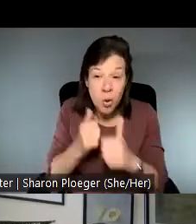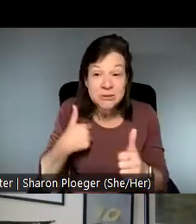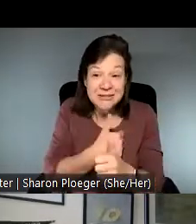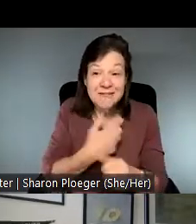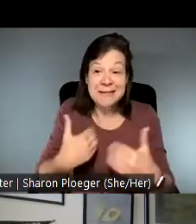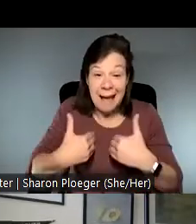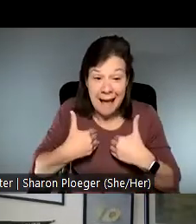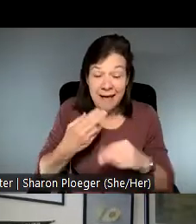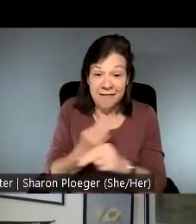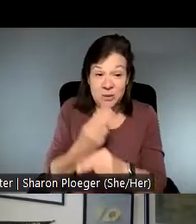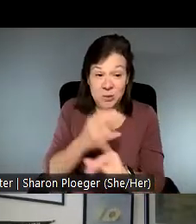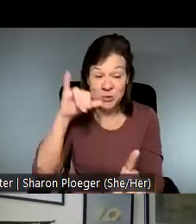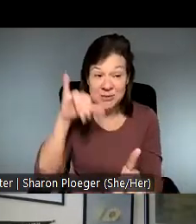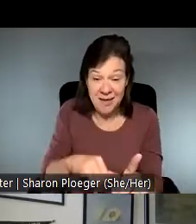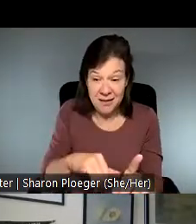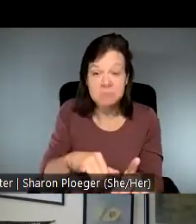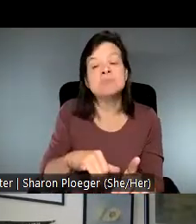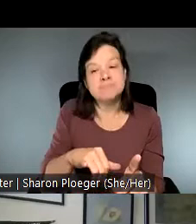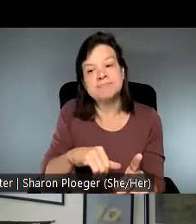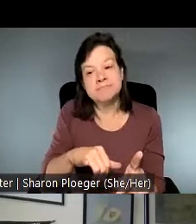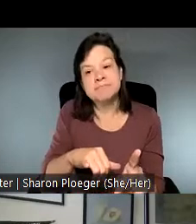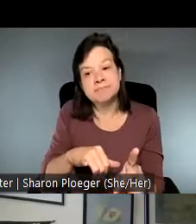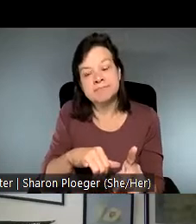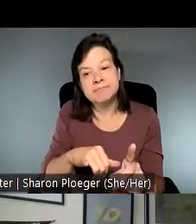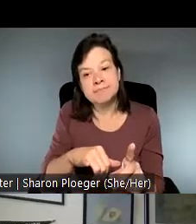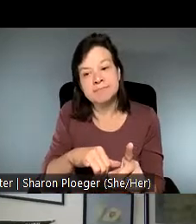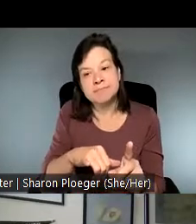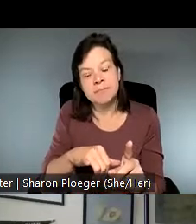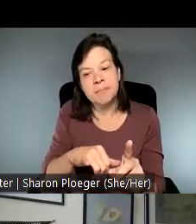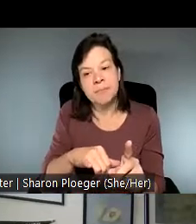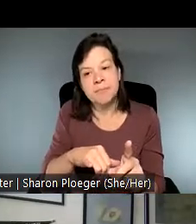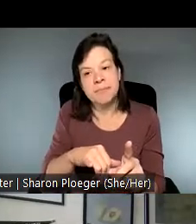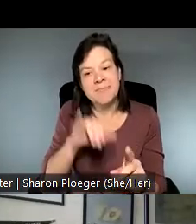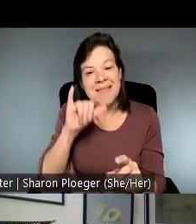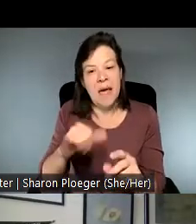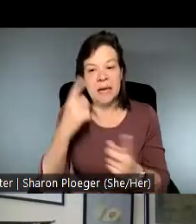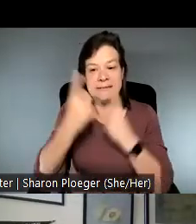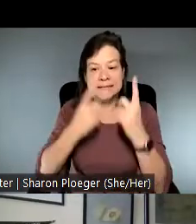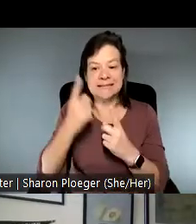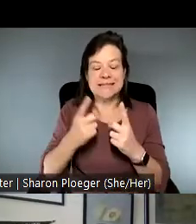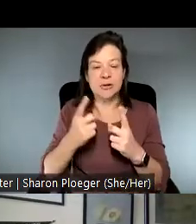really does count as universal design for the masses.